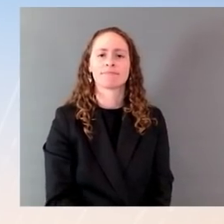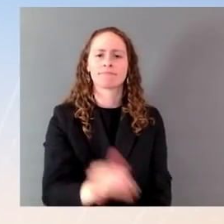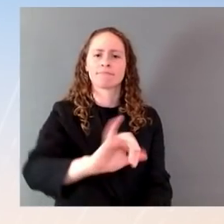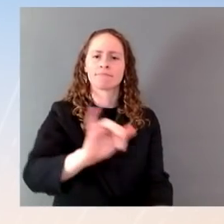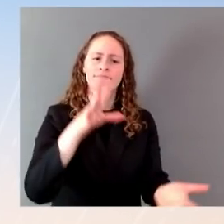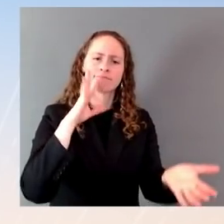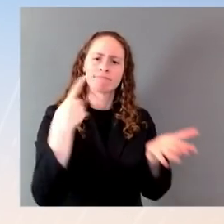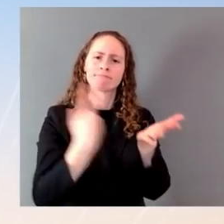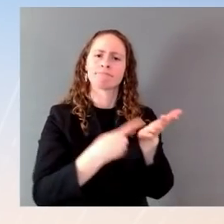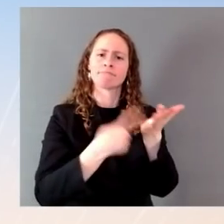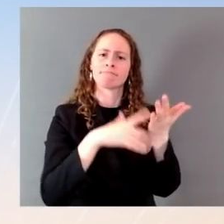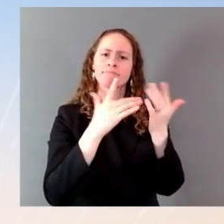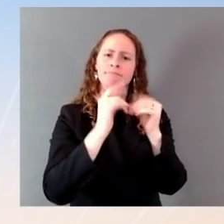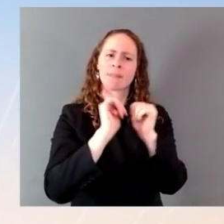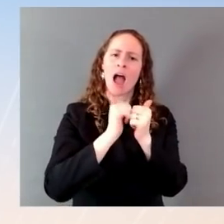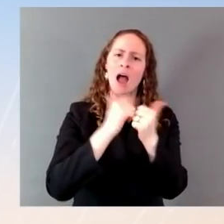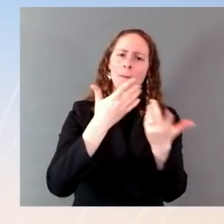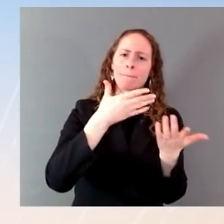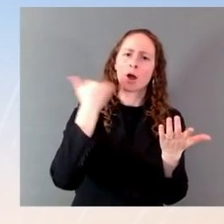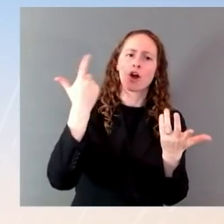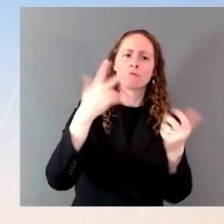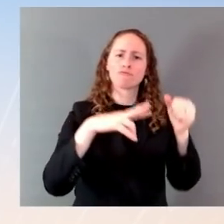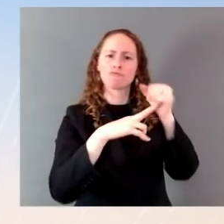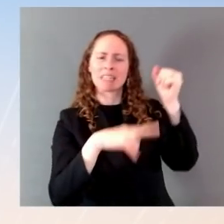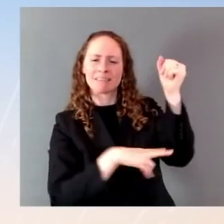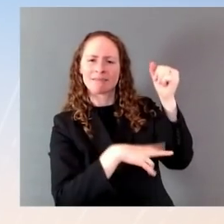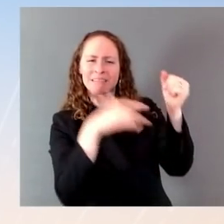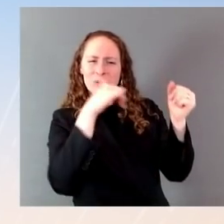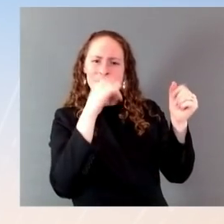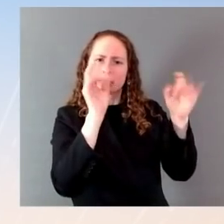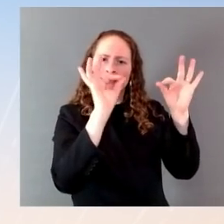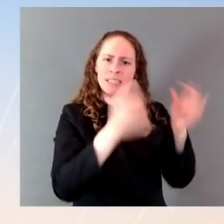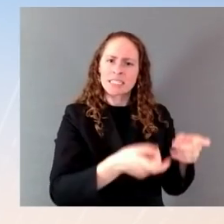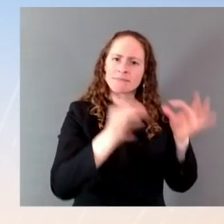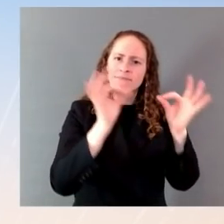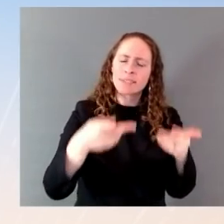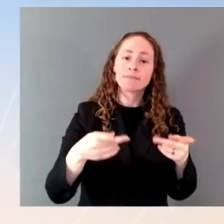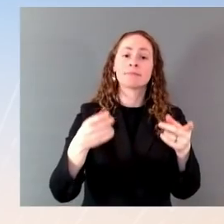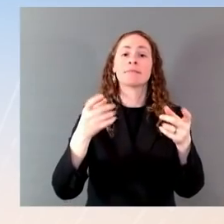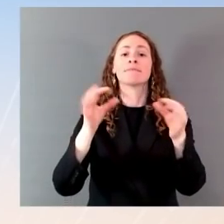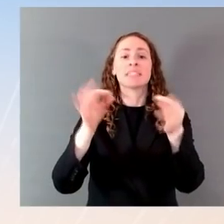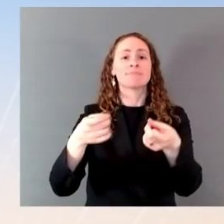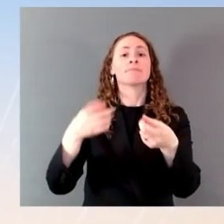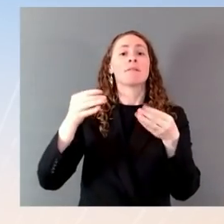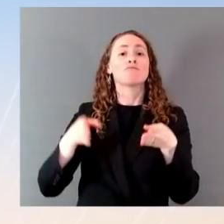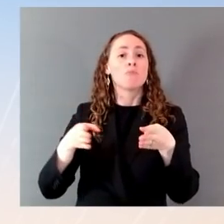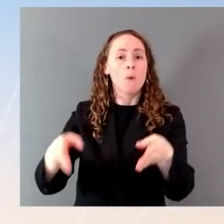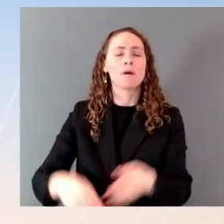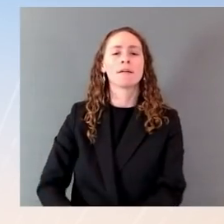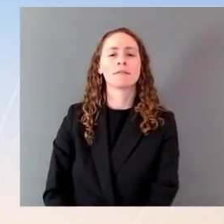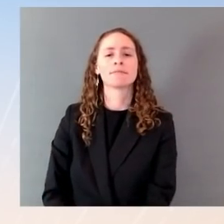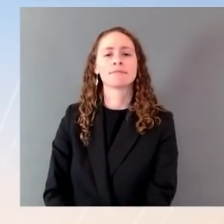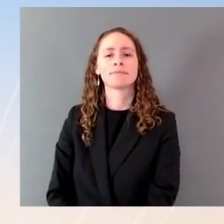with Missouri receiving $7 billion for highways and bridges, and nearly 30 percent increase in federal funding.